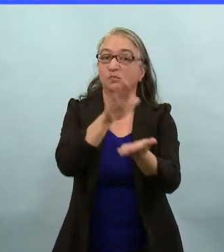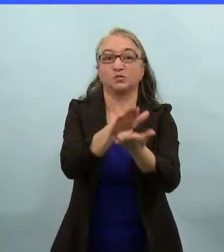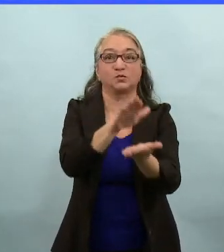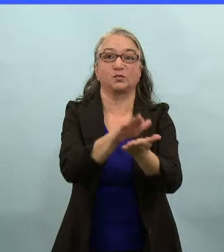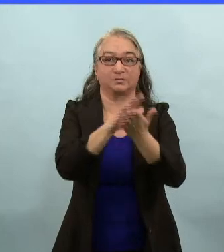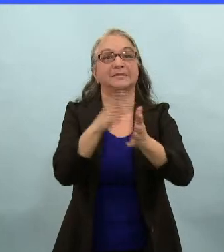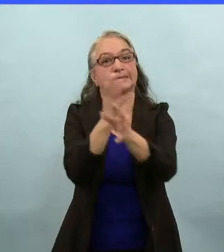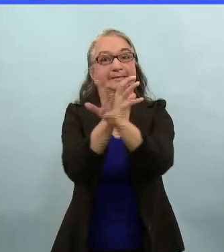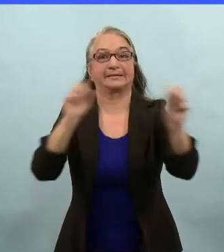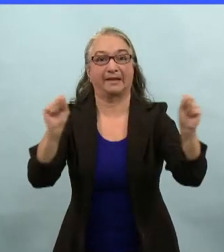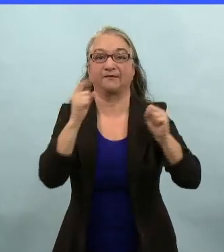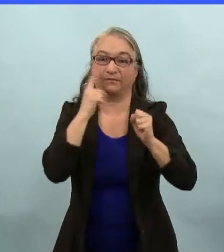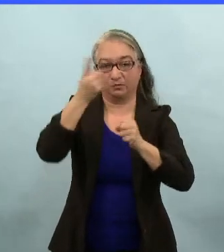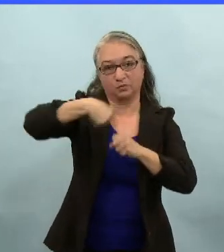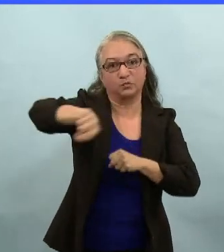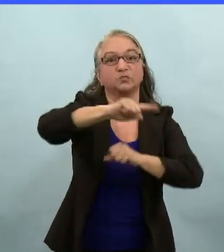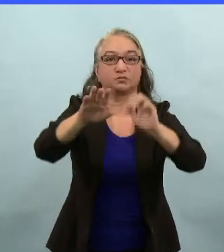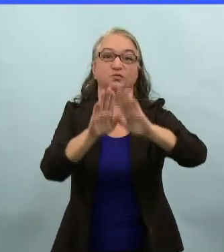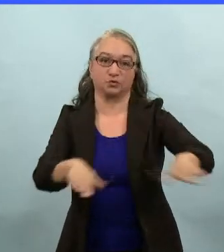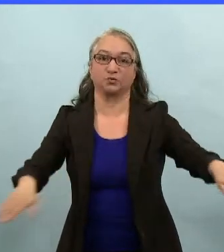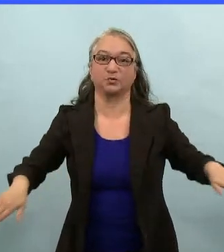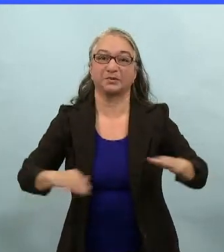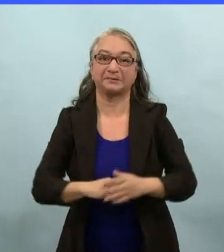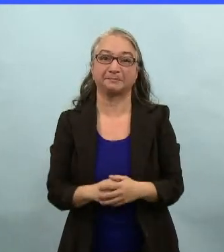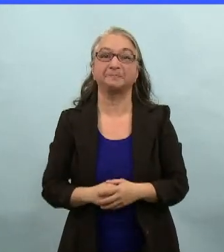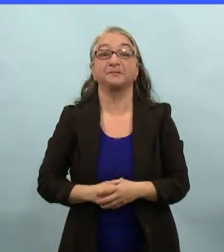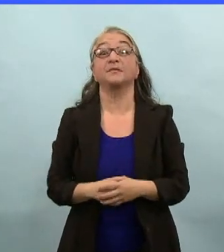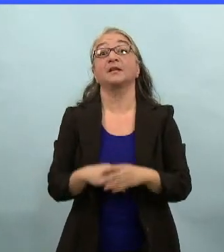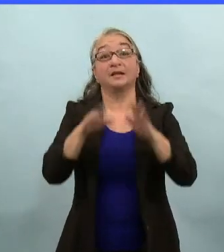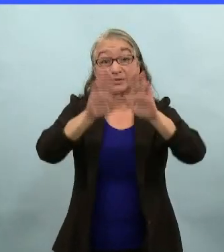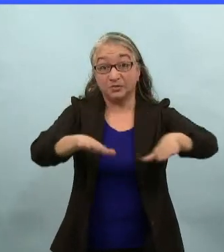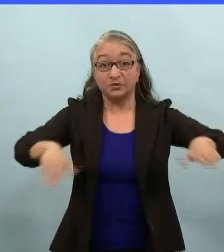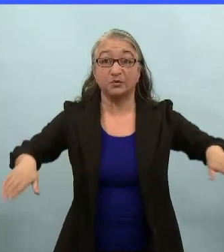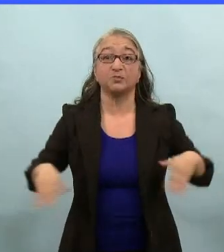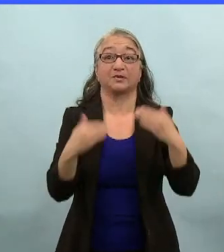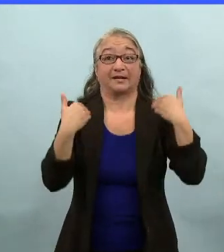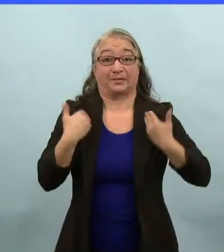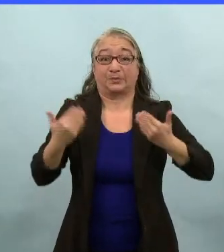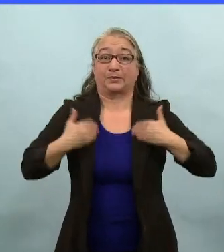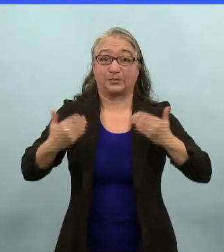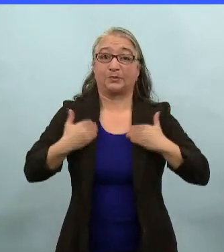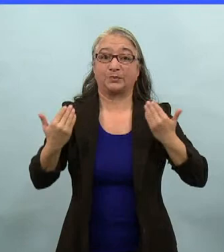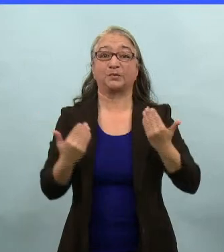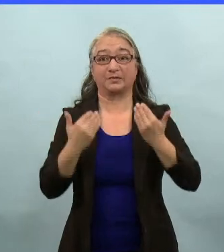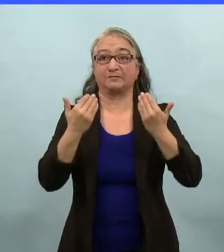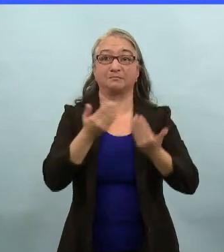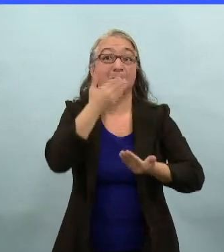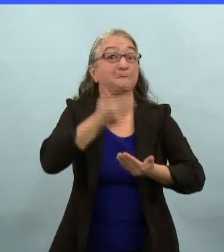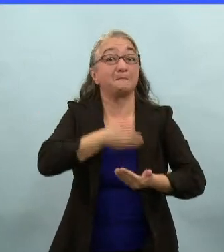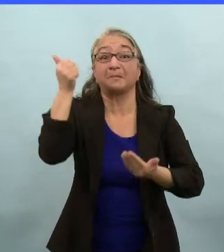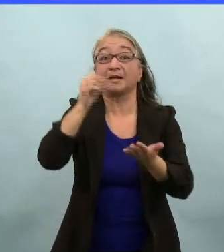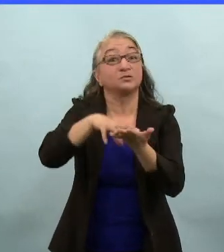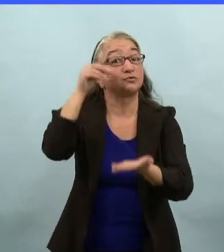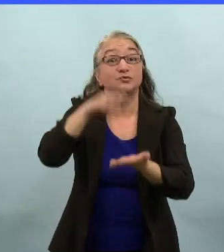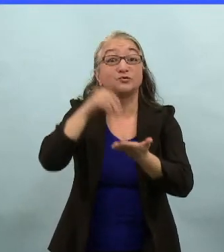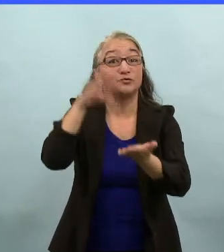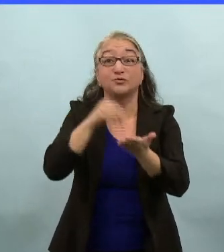our children and youth learn best in school uh in a school setting and i am pleased to confirm that